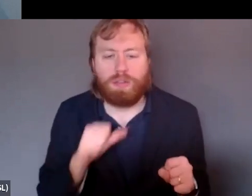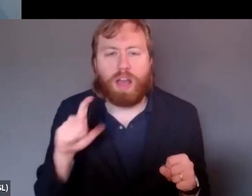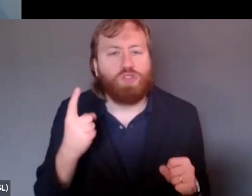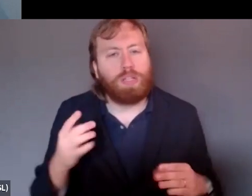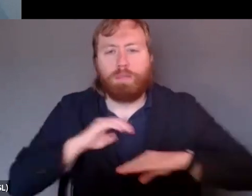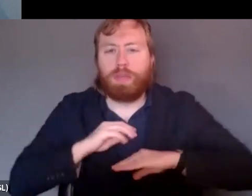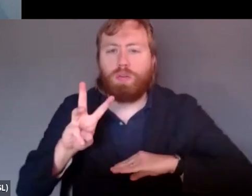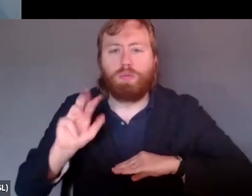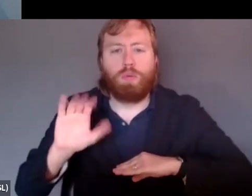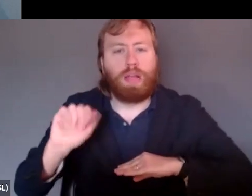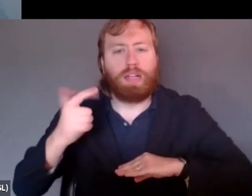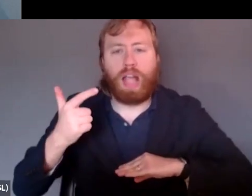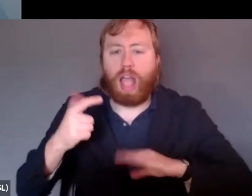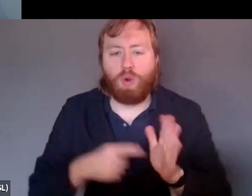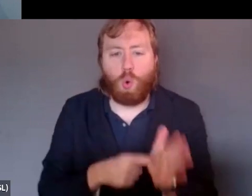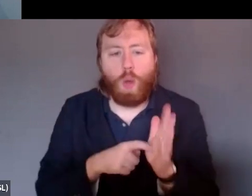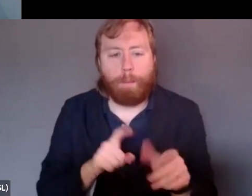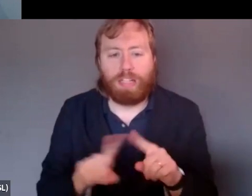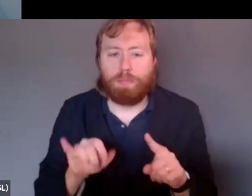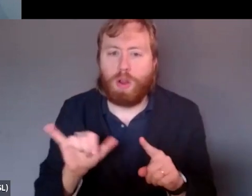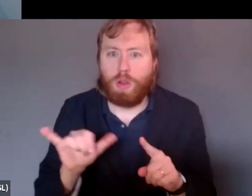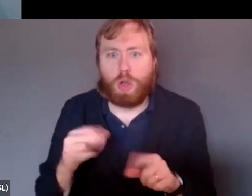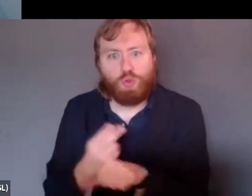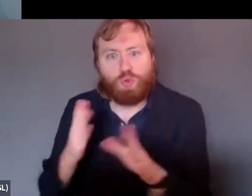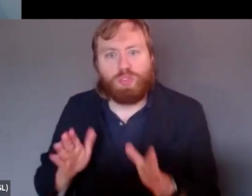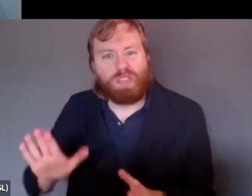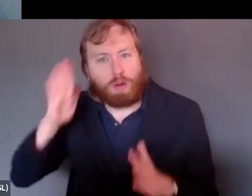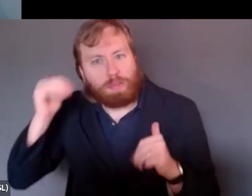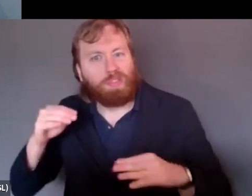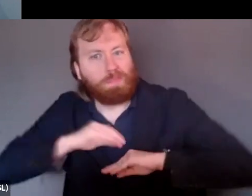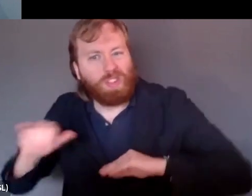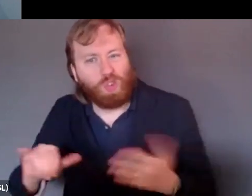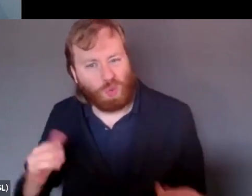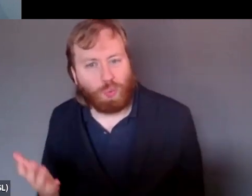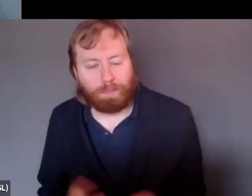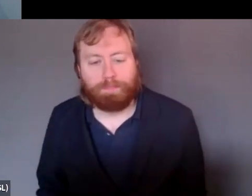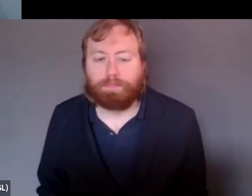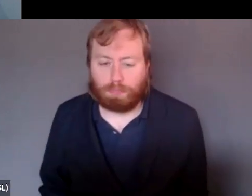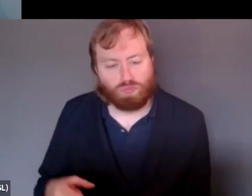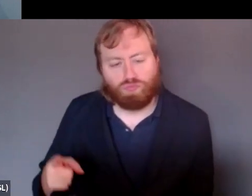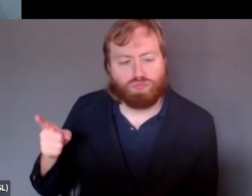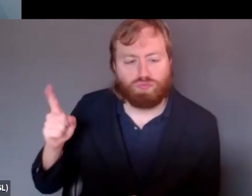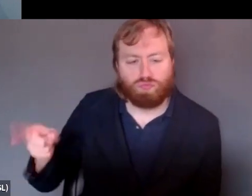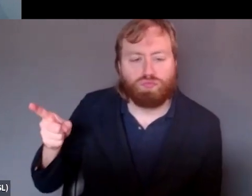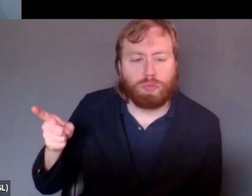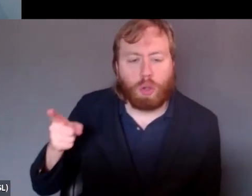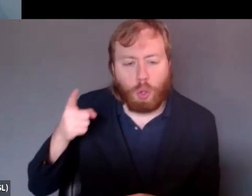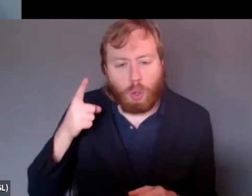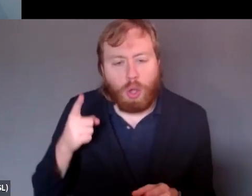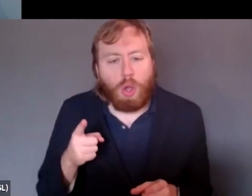Obviously, we worked with you on the screen reader user testing, and we ended up actually, in addition to what you talked about,